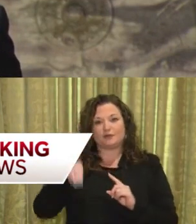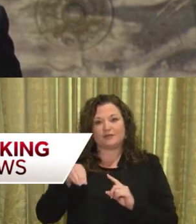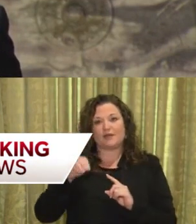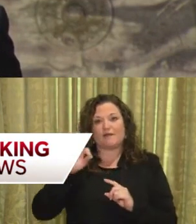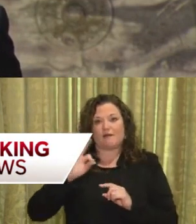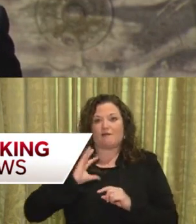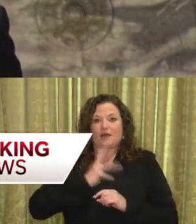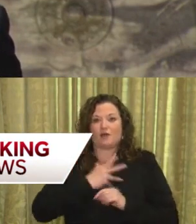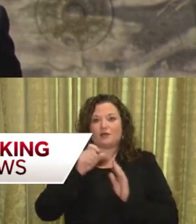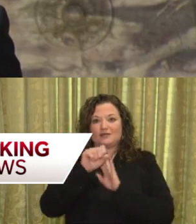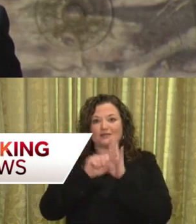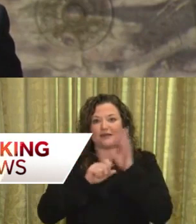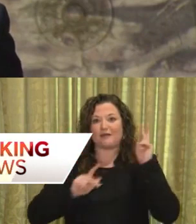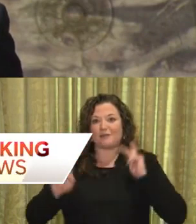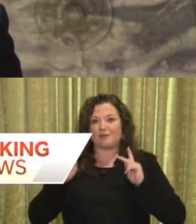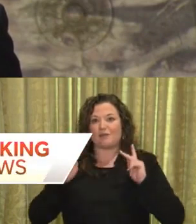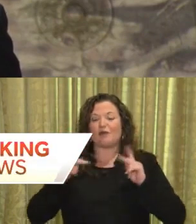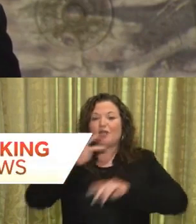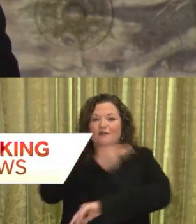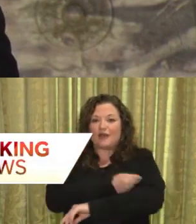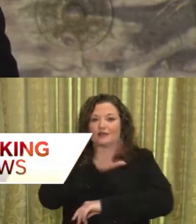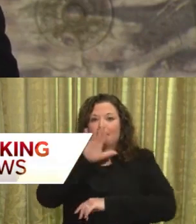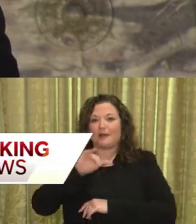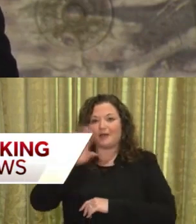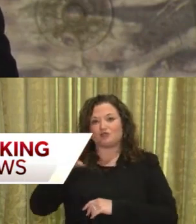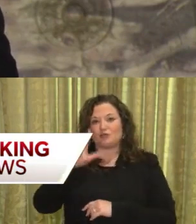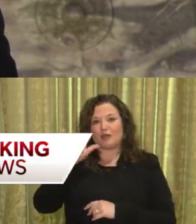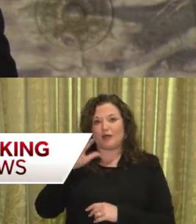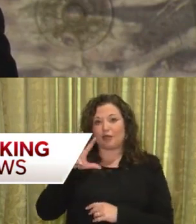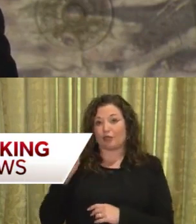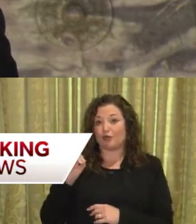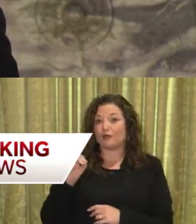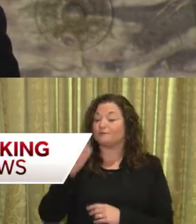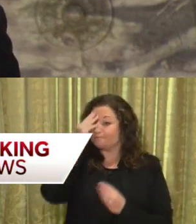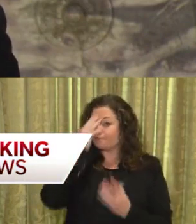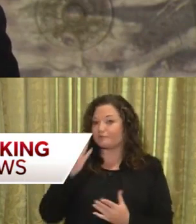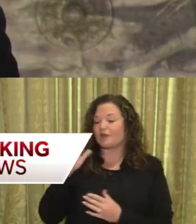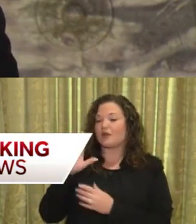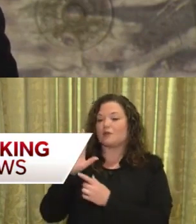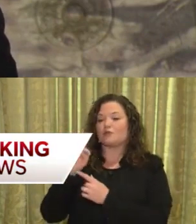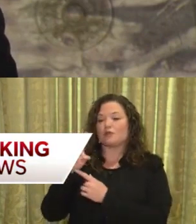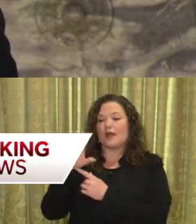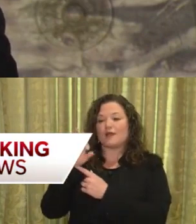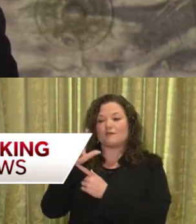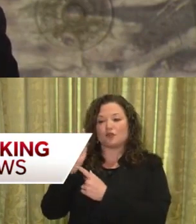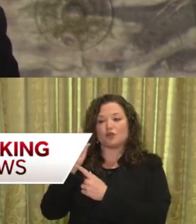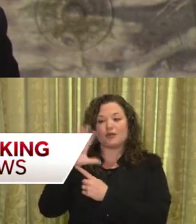A GOAL OF 50%F O THE STATE’S POPULATION BNGEI VACCINATED BY JULY 30TH.